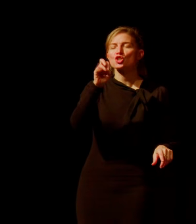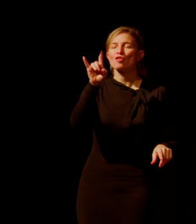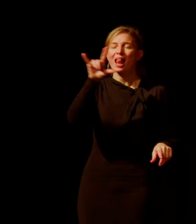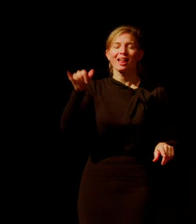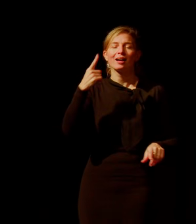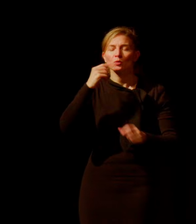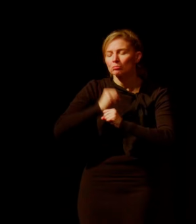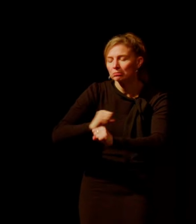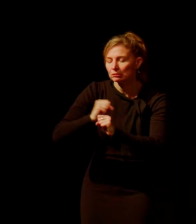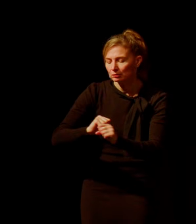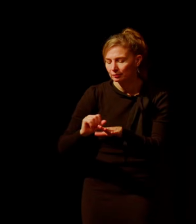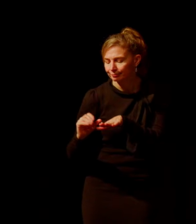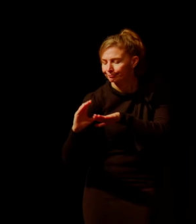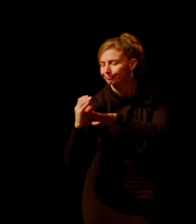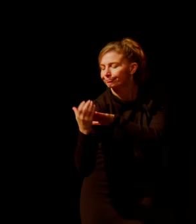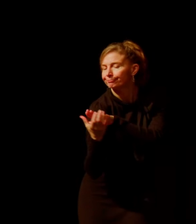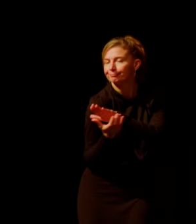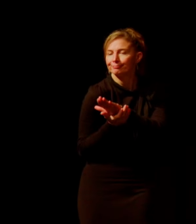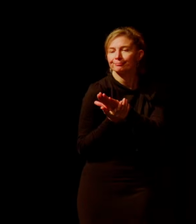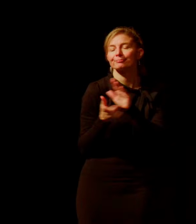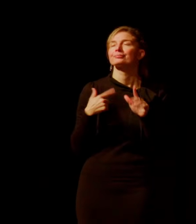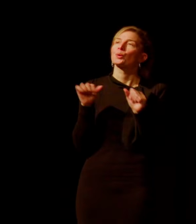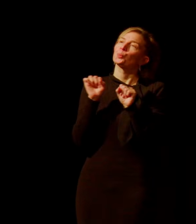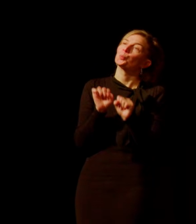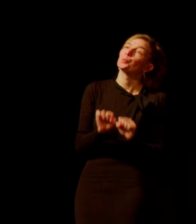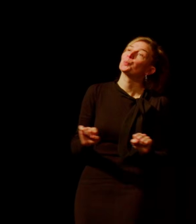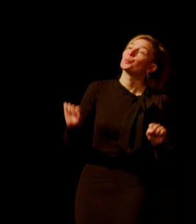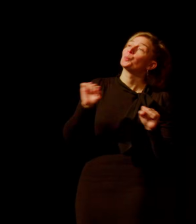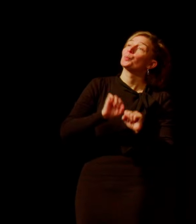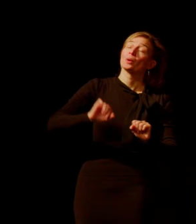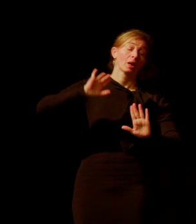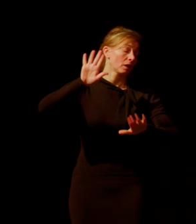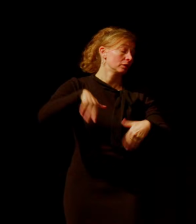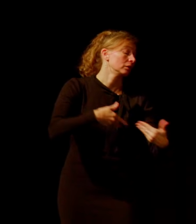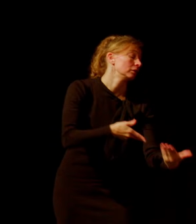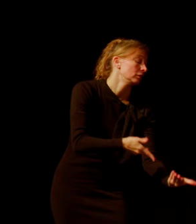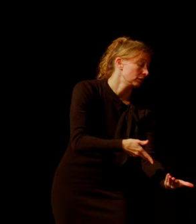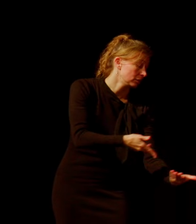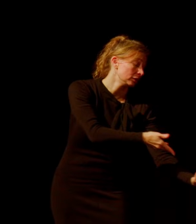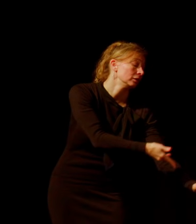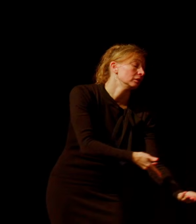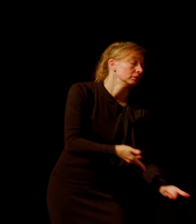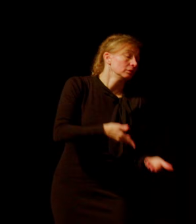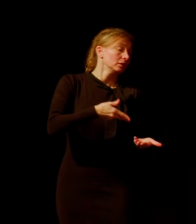We wait for someone to grant us permission, to recognize us,